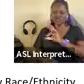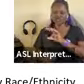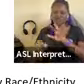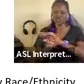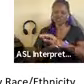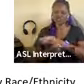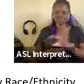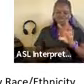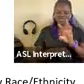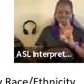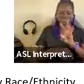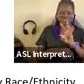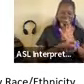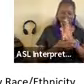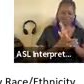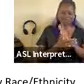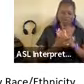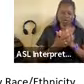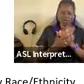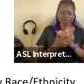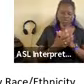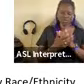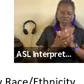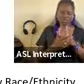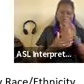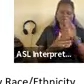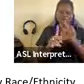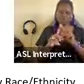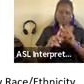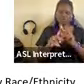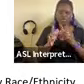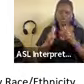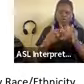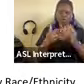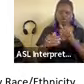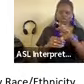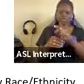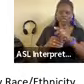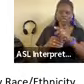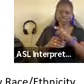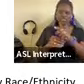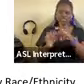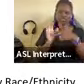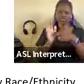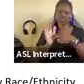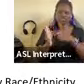But this reflects the entire population at this point, and that's why these rates